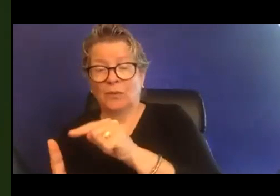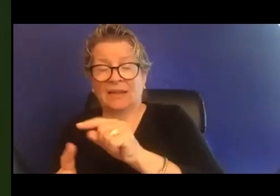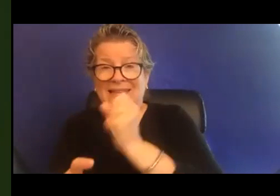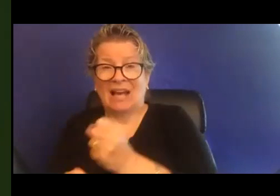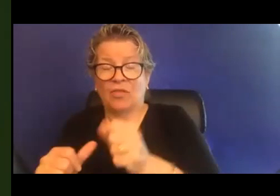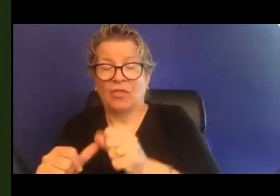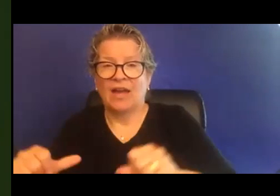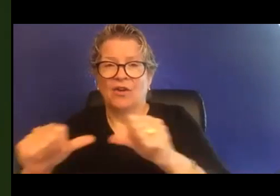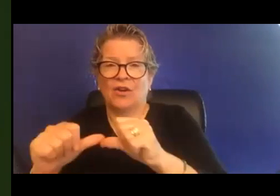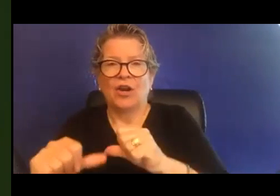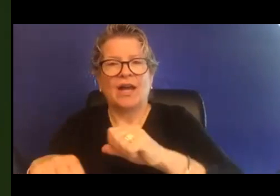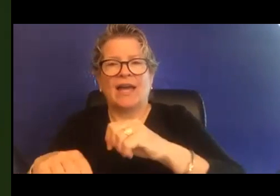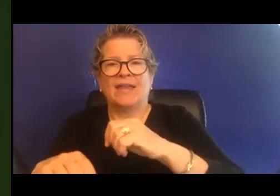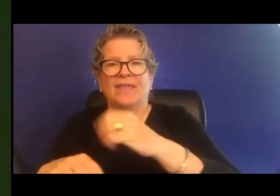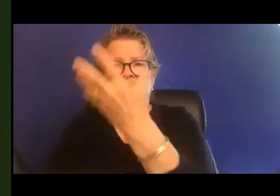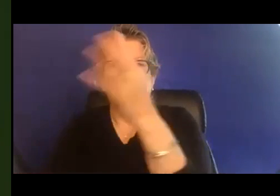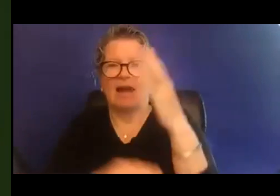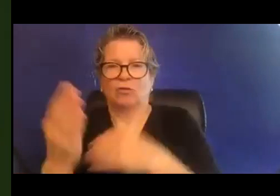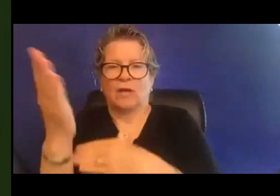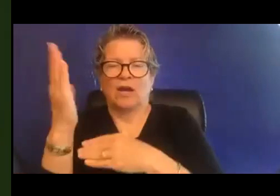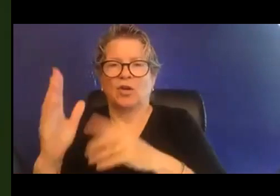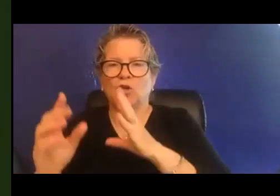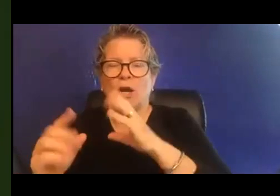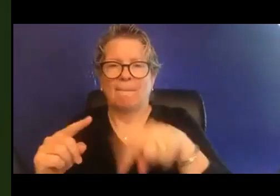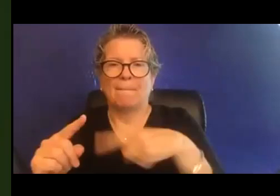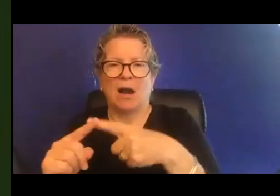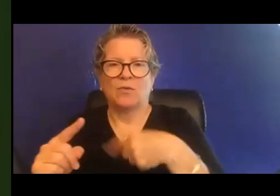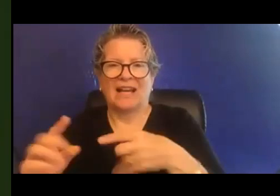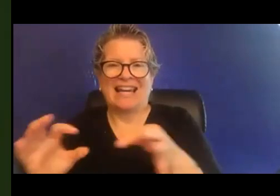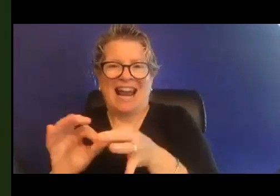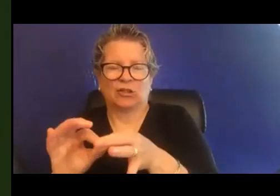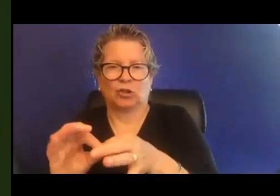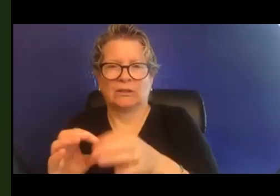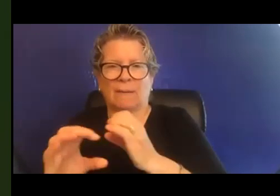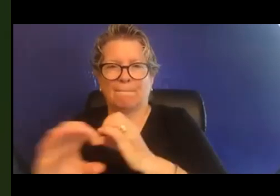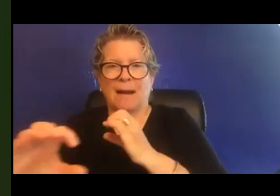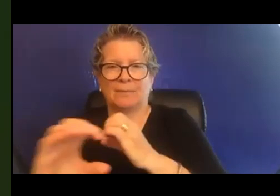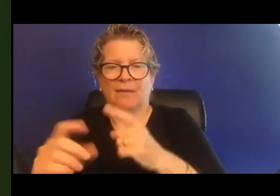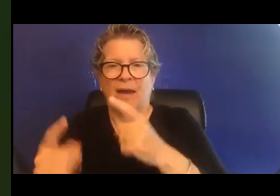National area and talk about the connections that will be done there. There are several City of Bellevue pipelines that come